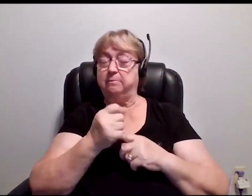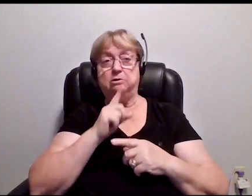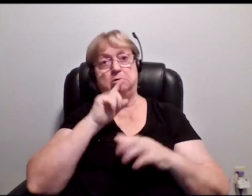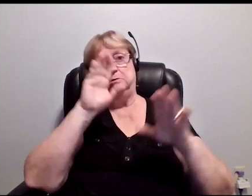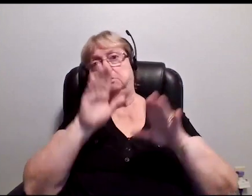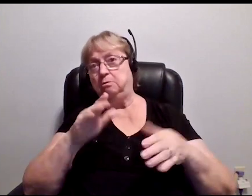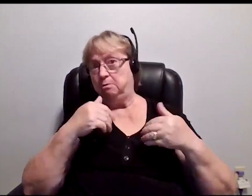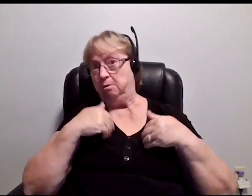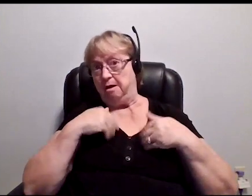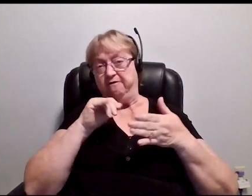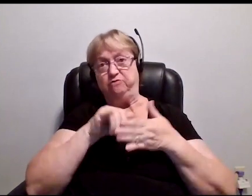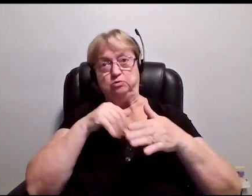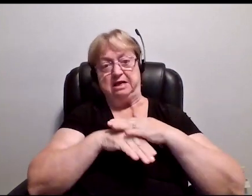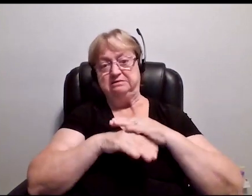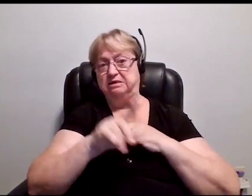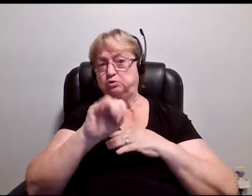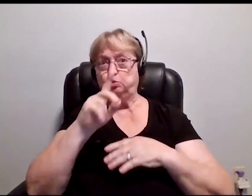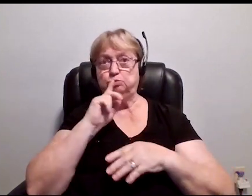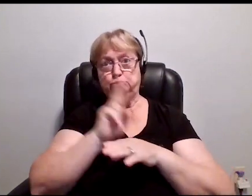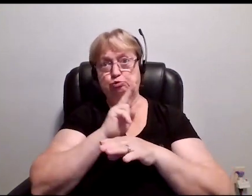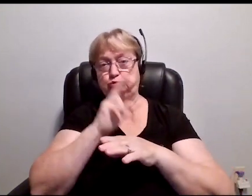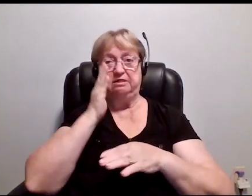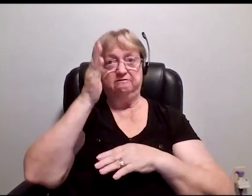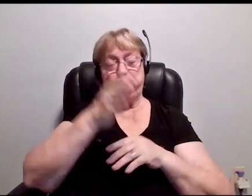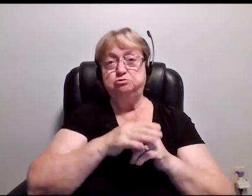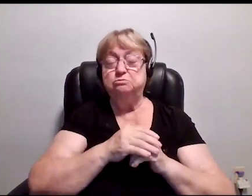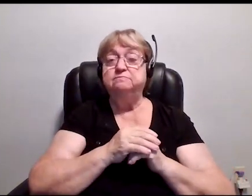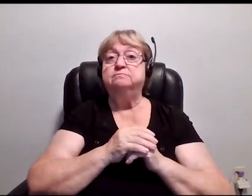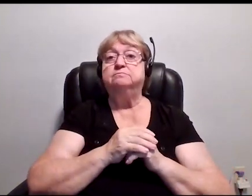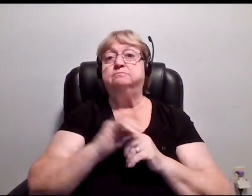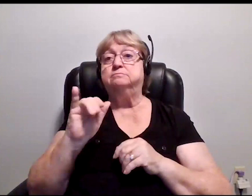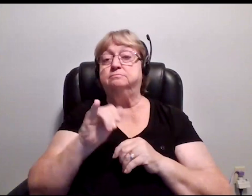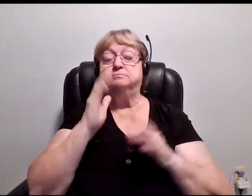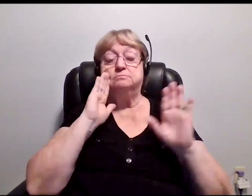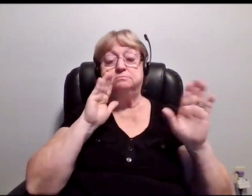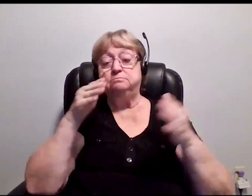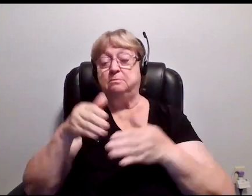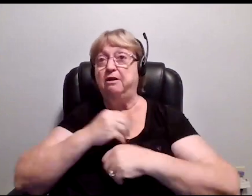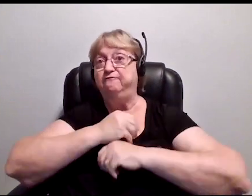to utilize in the future. We also can turn our attention to virtual simulations.